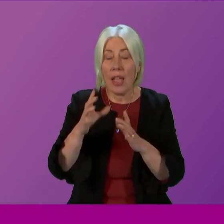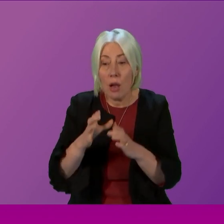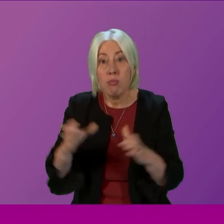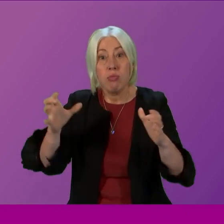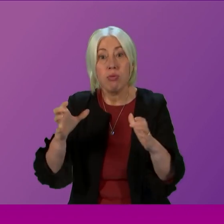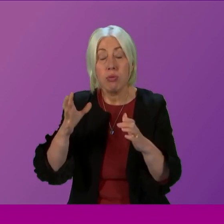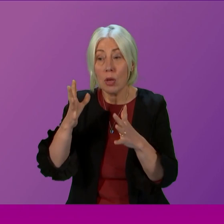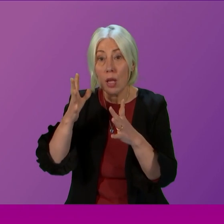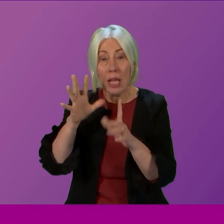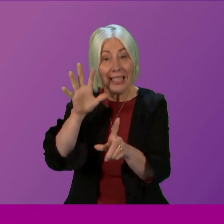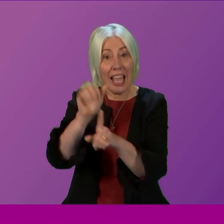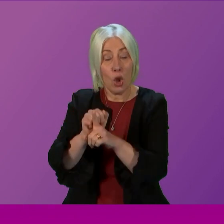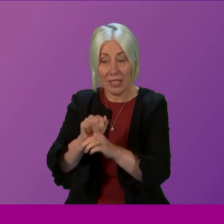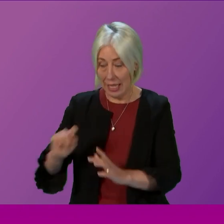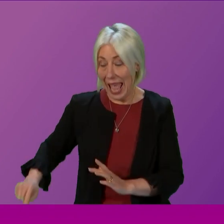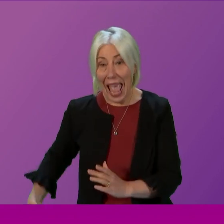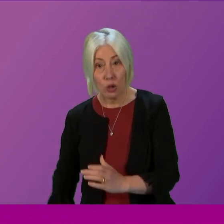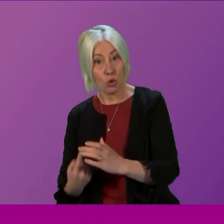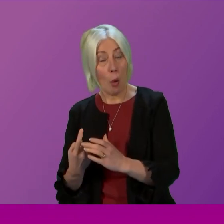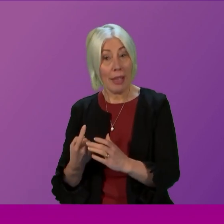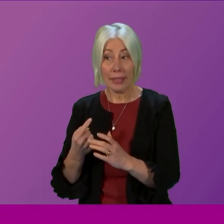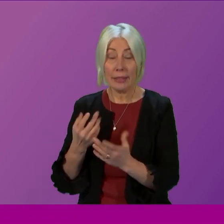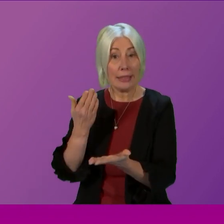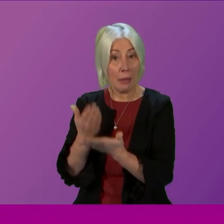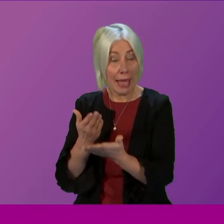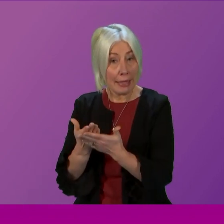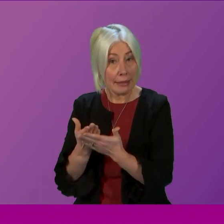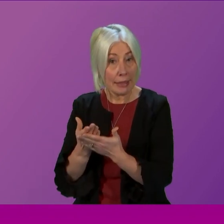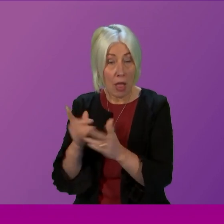endoscopic services to meet the demand, that board is being forced to cut the